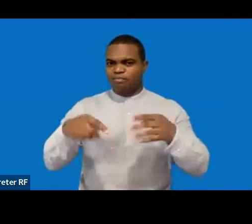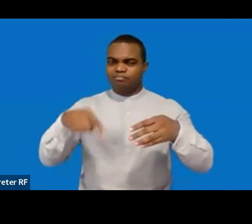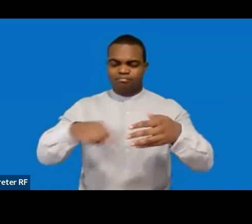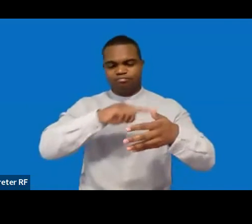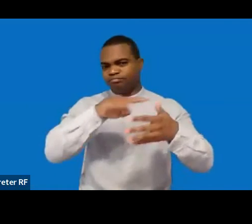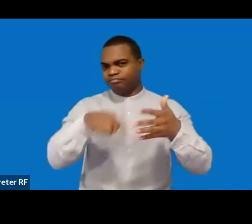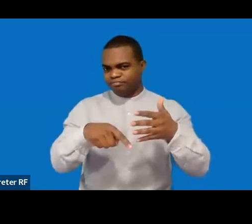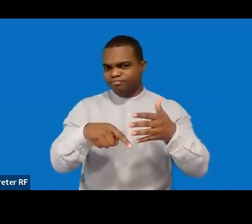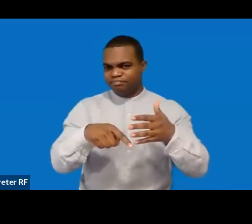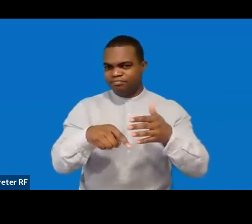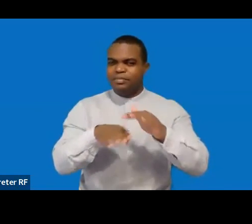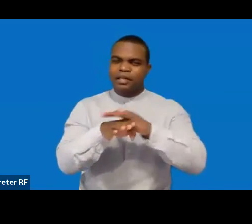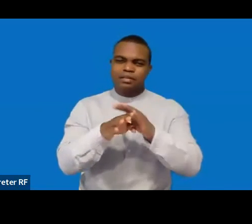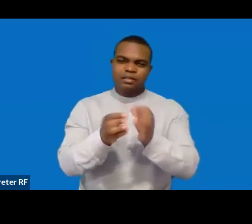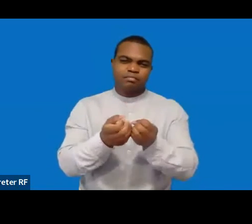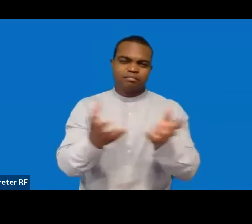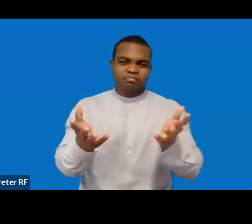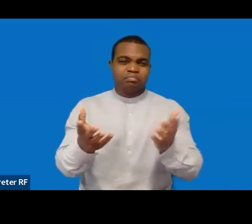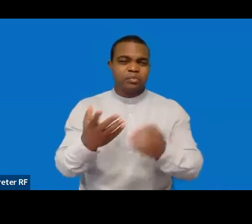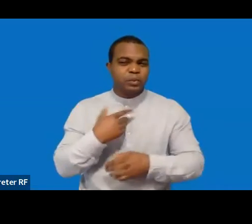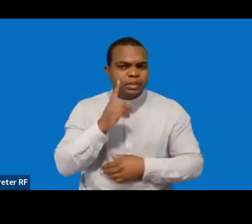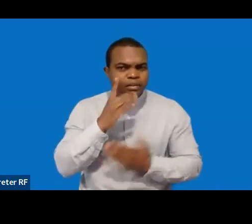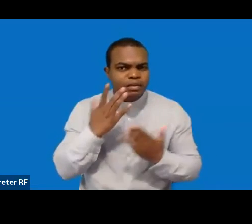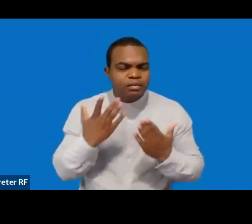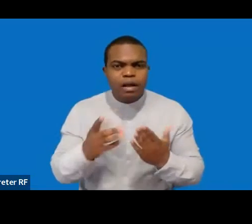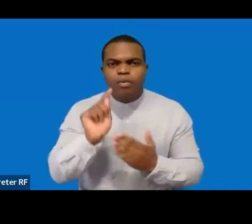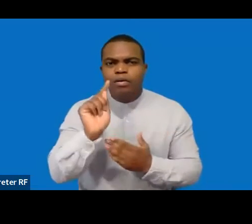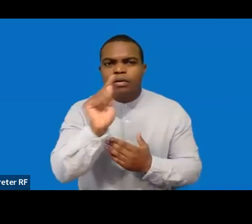we will use mainly the text box, almost exclusively.